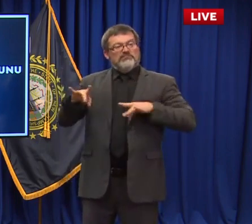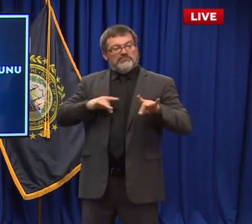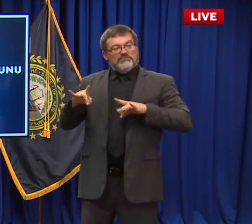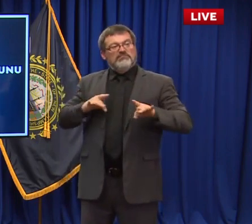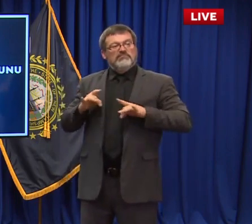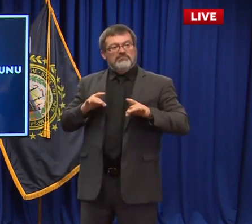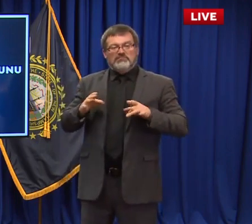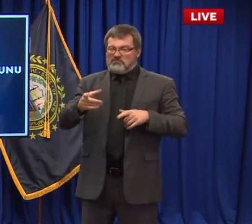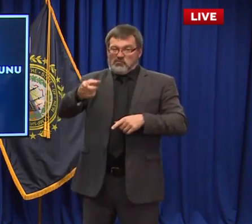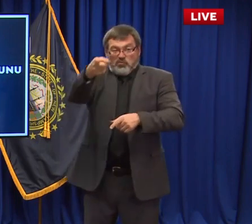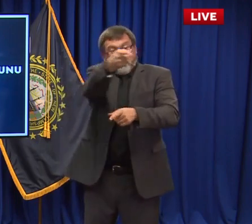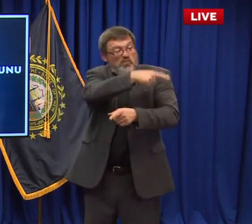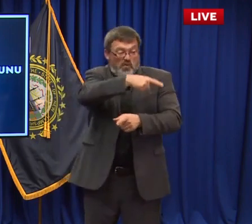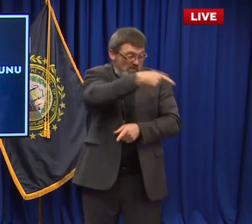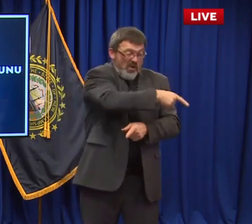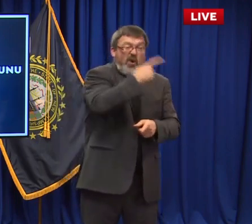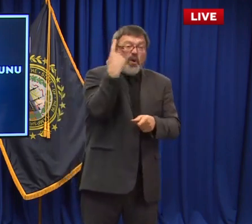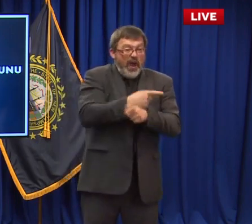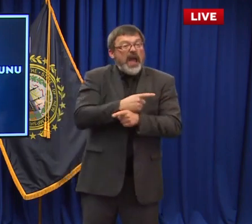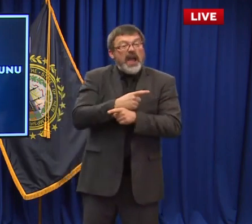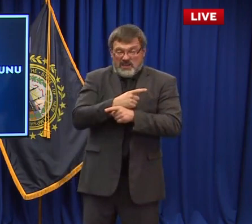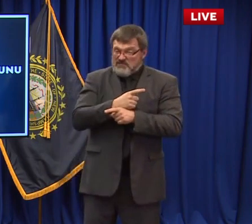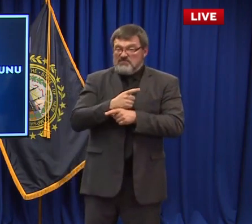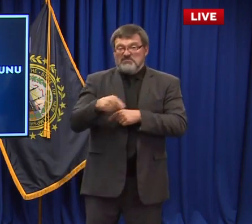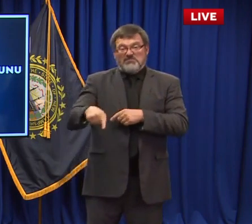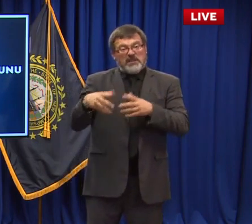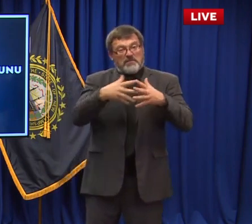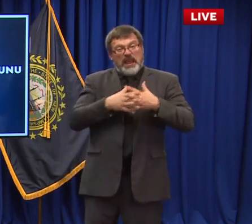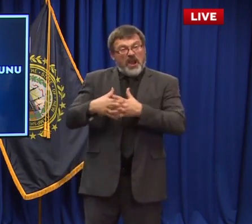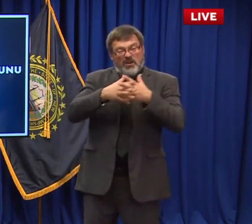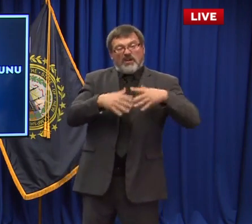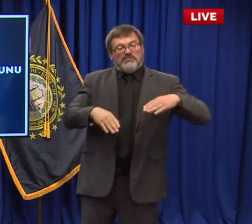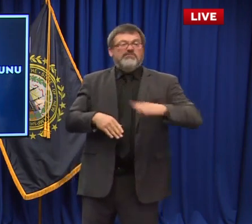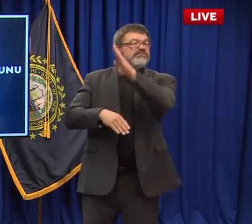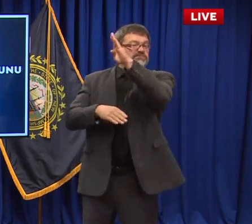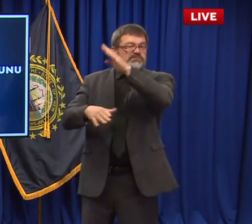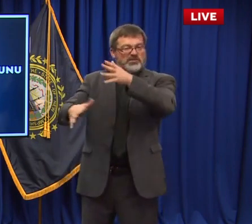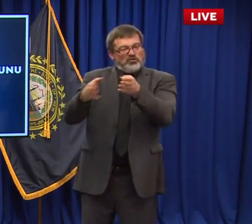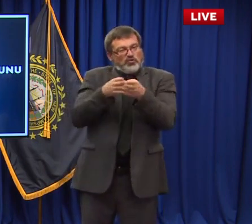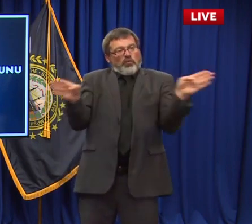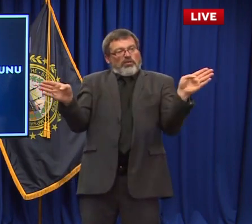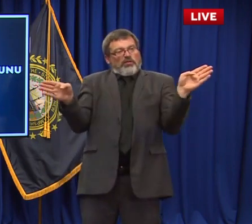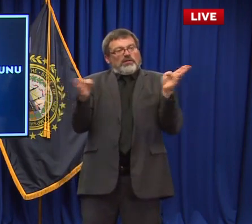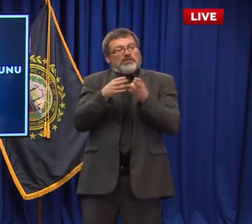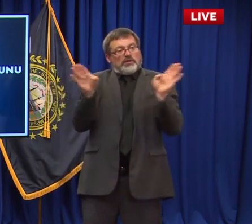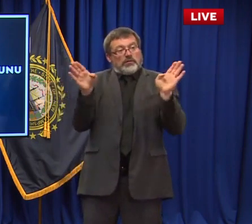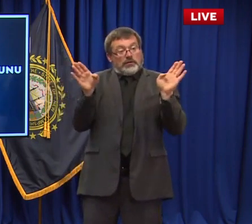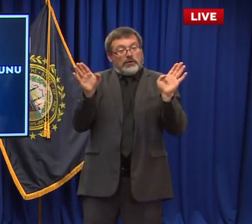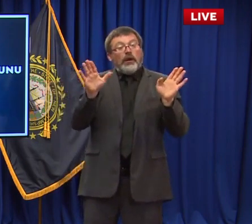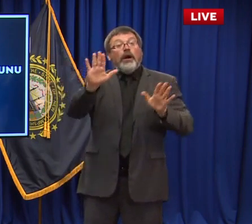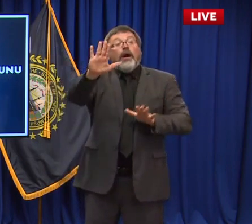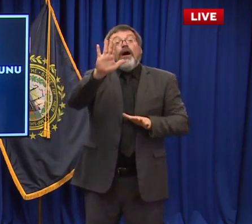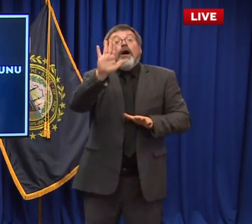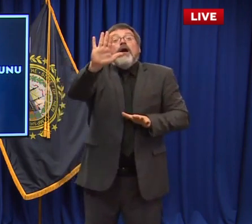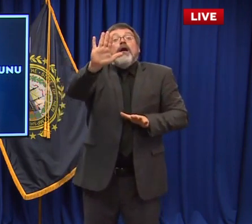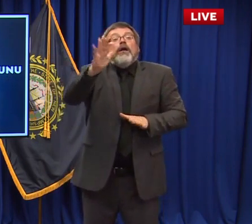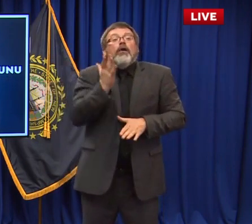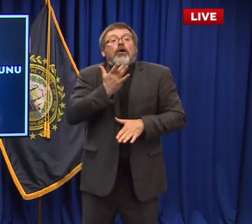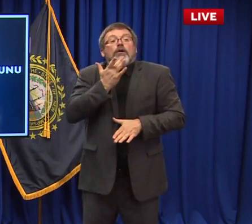50,000 PEOPLE WHO HAVE NEWLY BEEN INFECTED WITH COVID-19. YOU ARE RIGHT THAT AS A COUNTRY, WE ARE SEEING ANOTHER SURGE OF COVID-19.